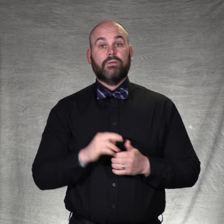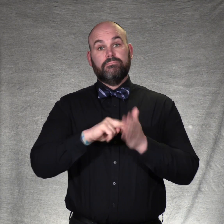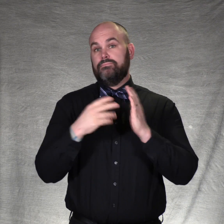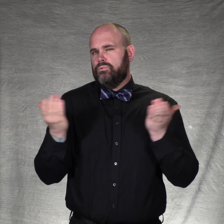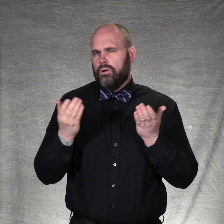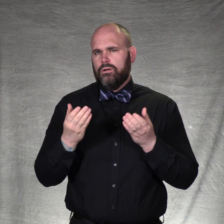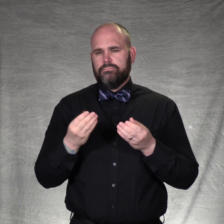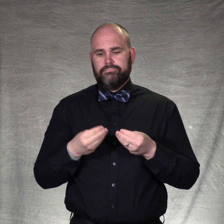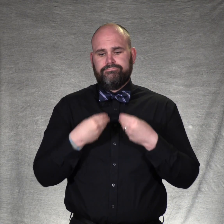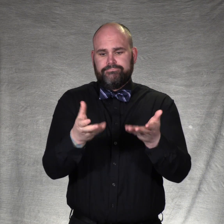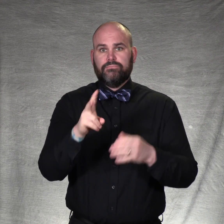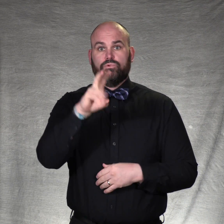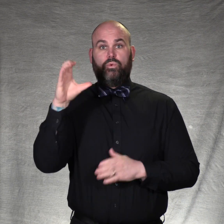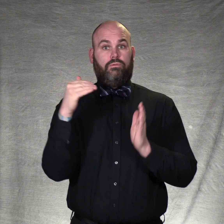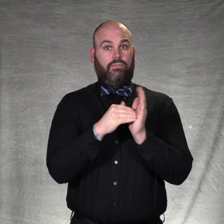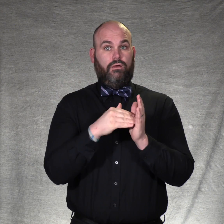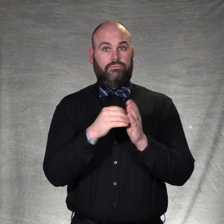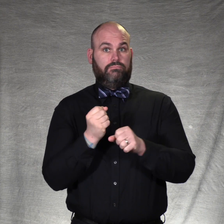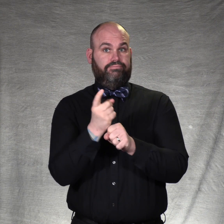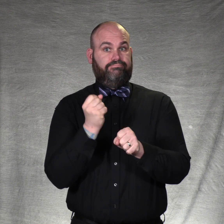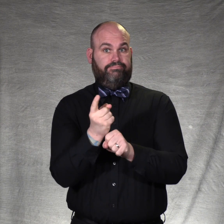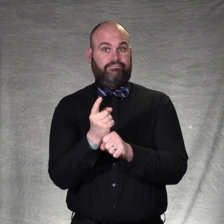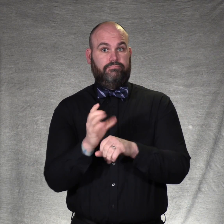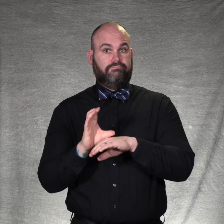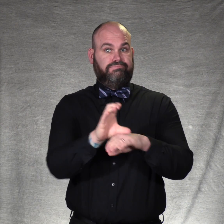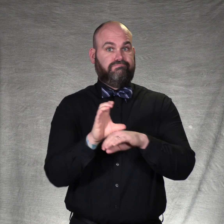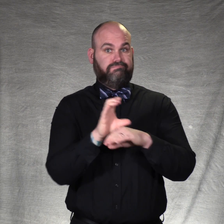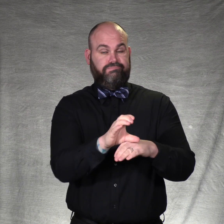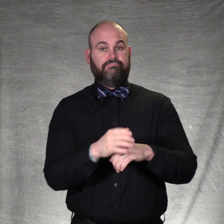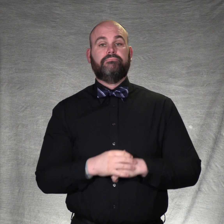They provided the full $200,000 per year.